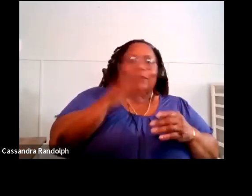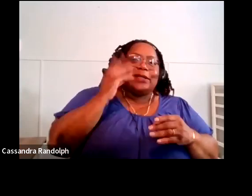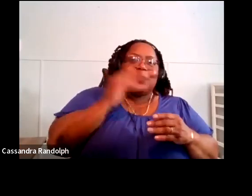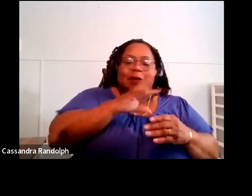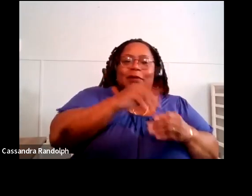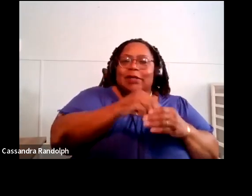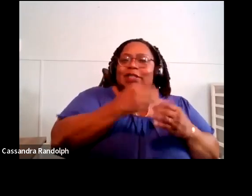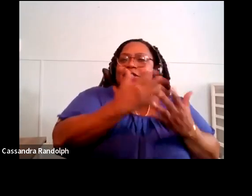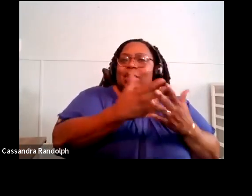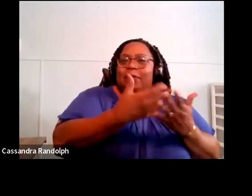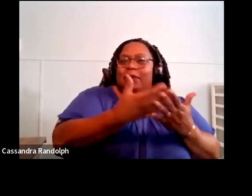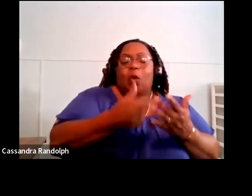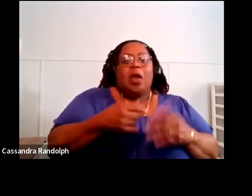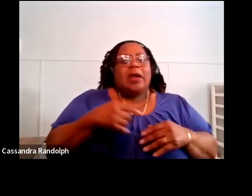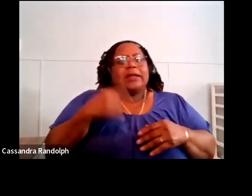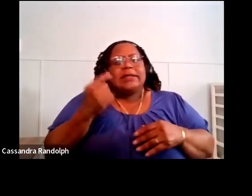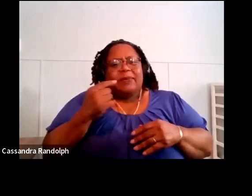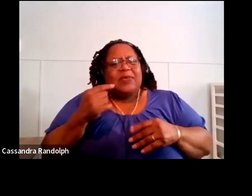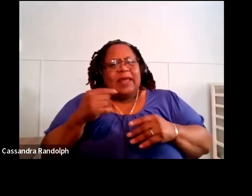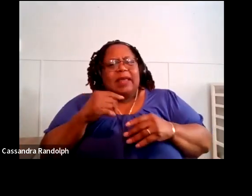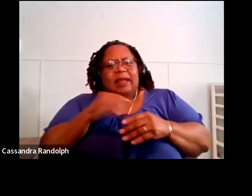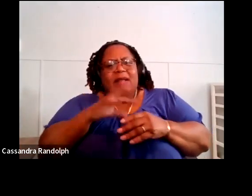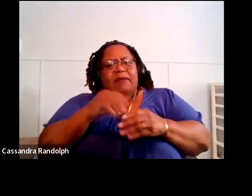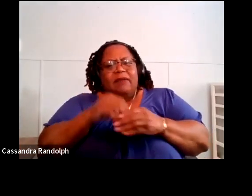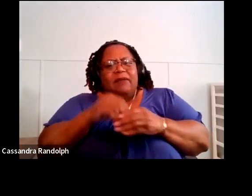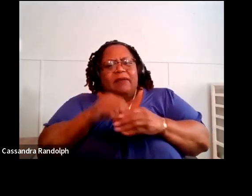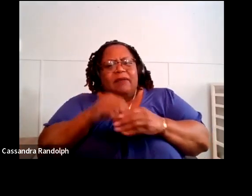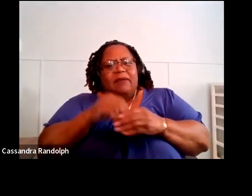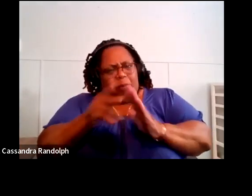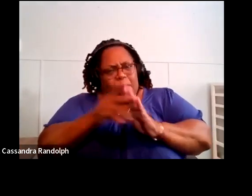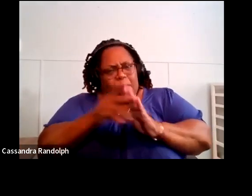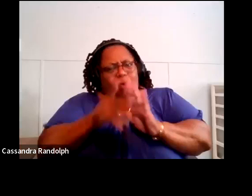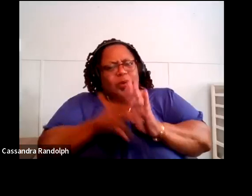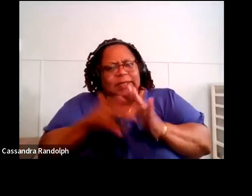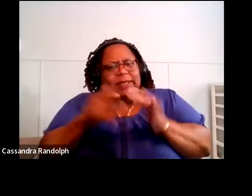as well as stereotypes of women who have been formerly